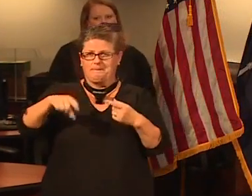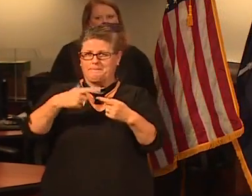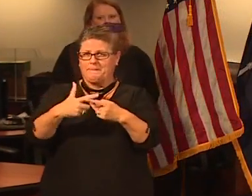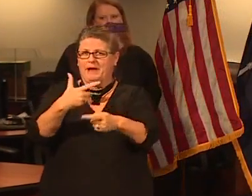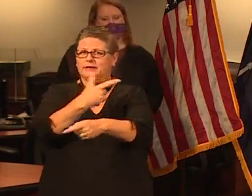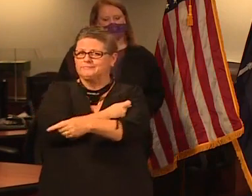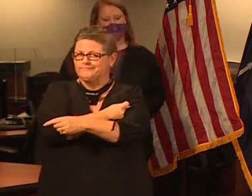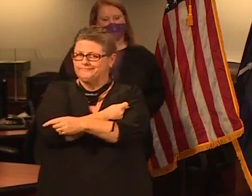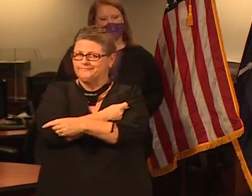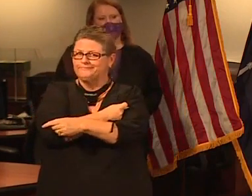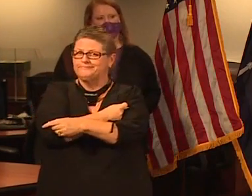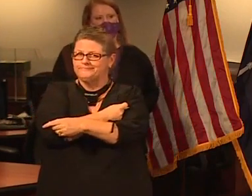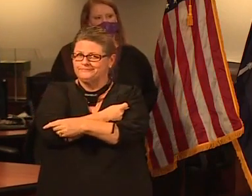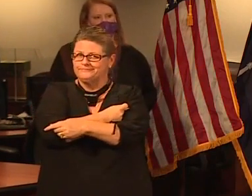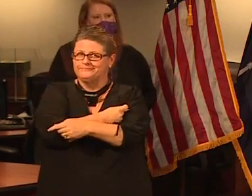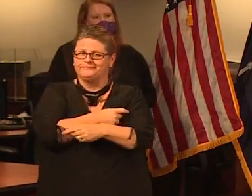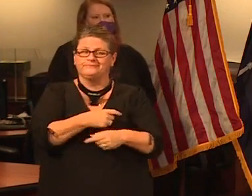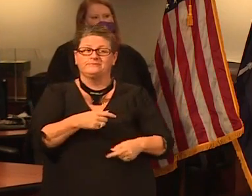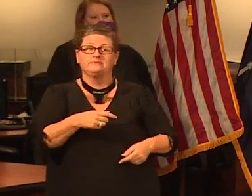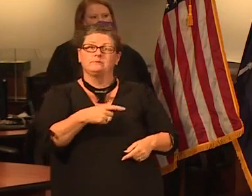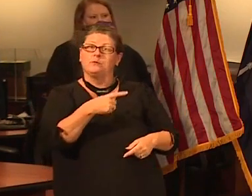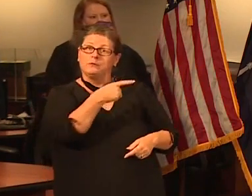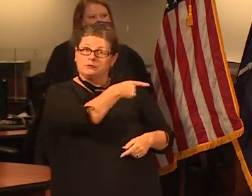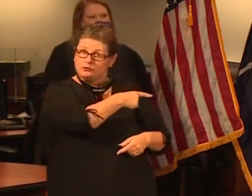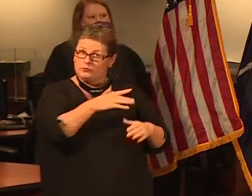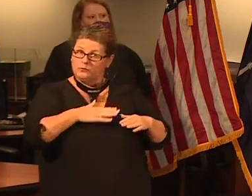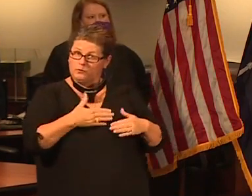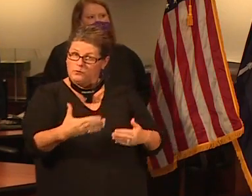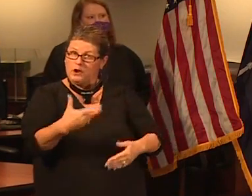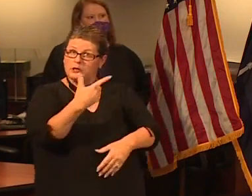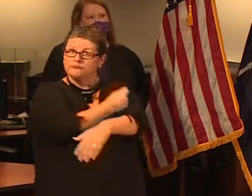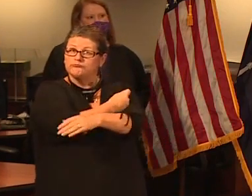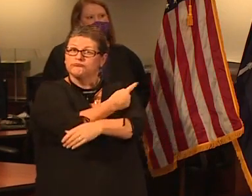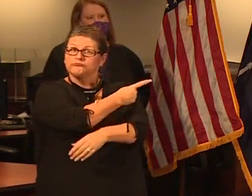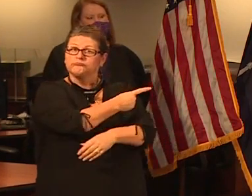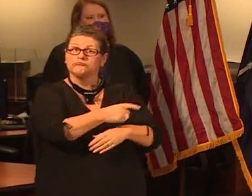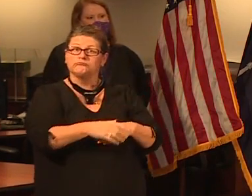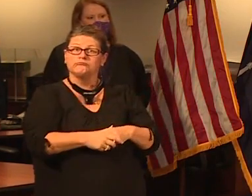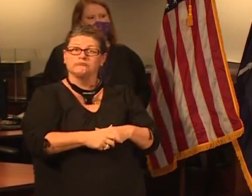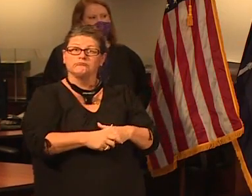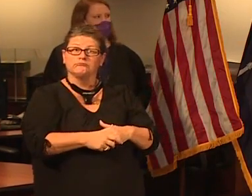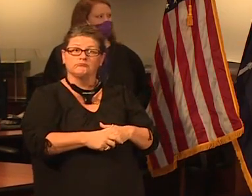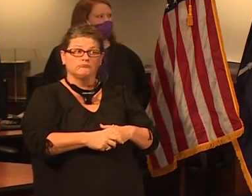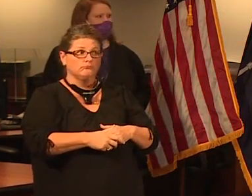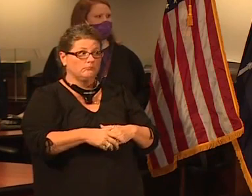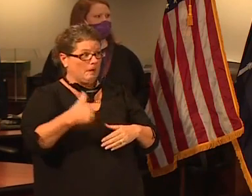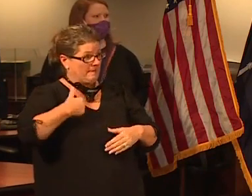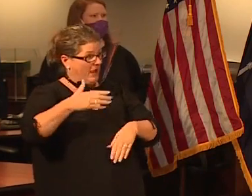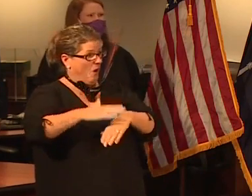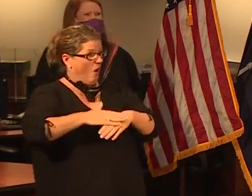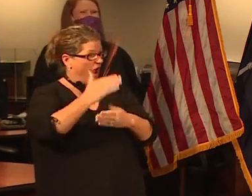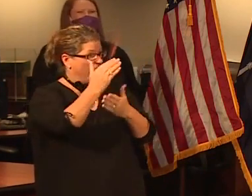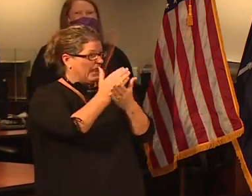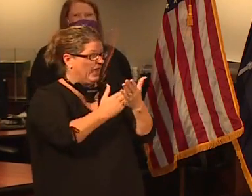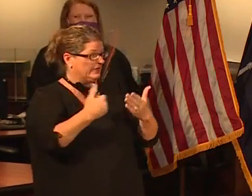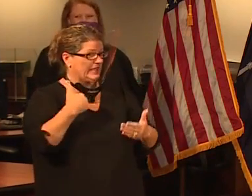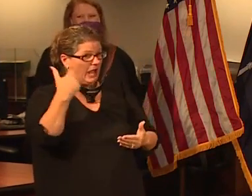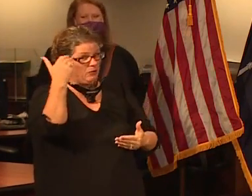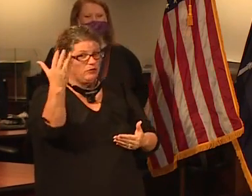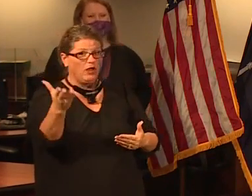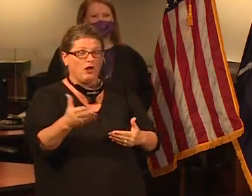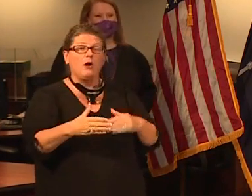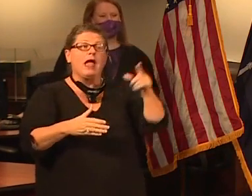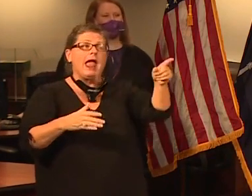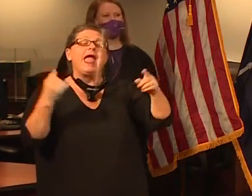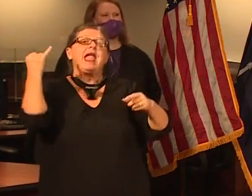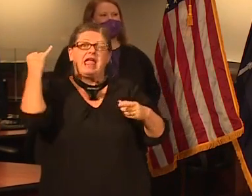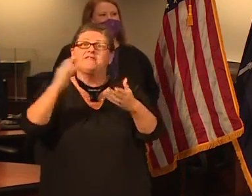OBVIOUSLY, THERE IS MIXED REACTSES WITH VACCINES WHEN THIS IS AVAILABLE AND IF YOU CAN TAKE IT, WOULD YOU, WOULD YOU?